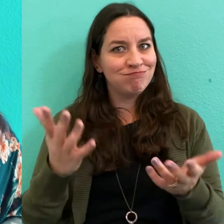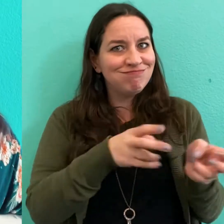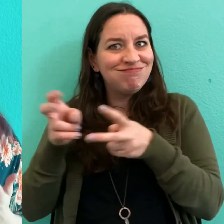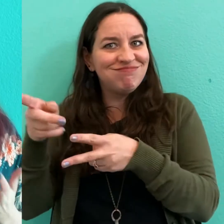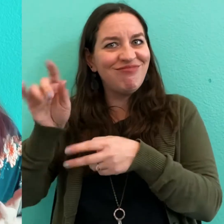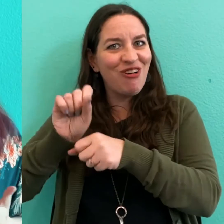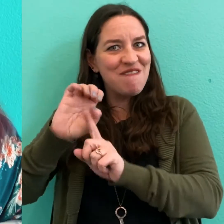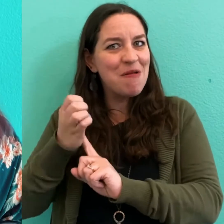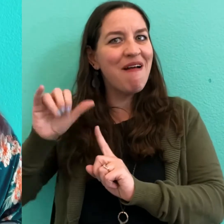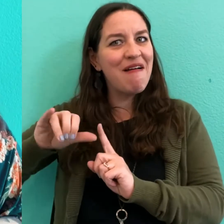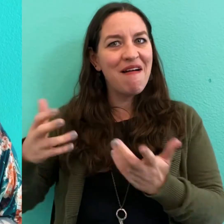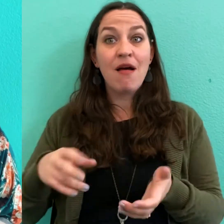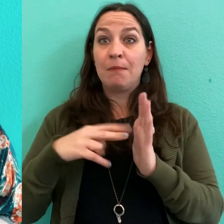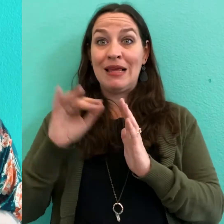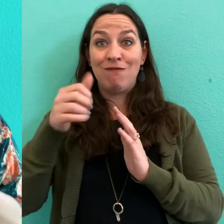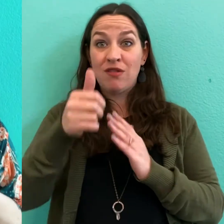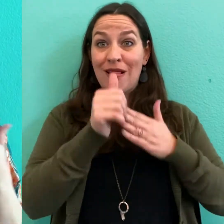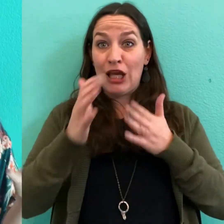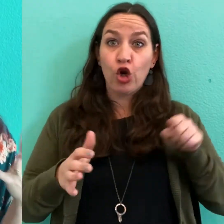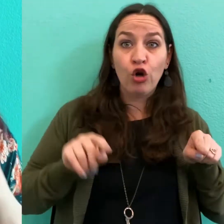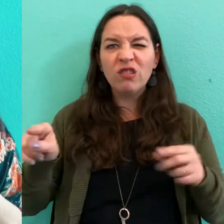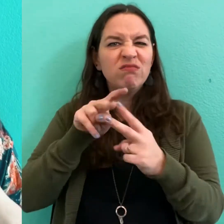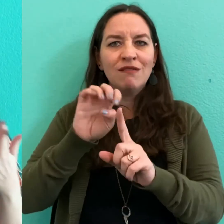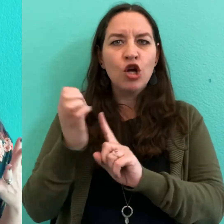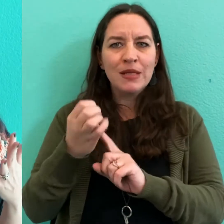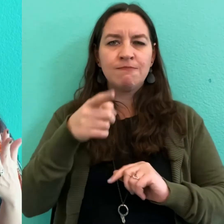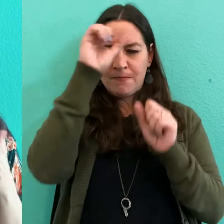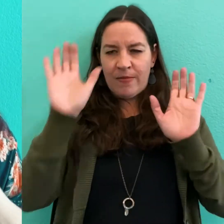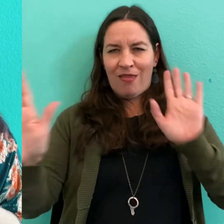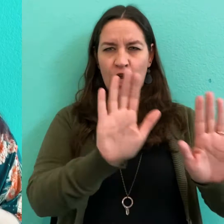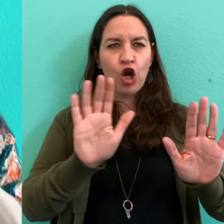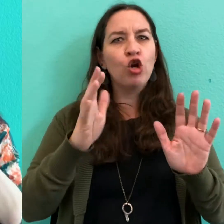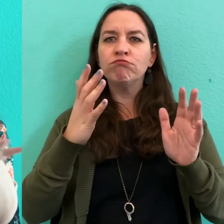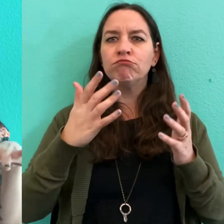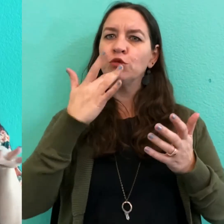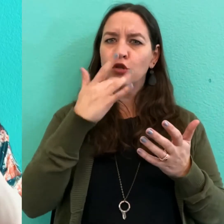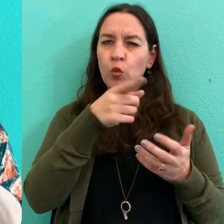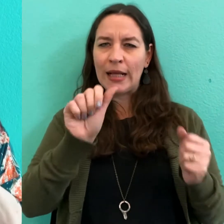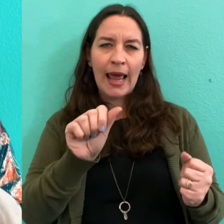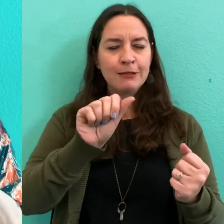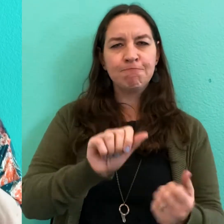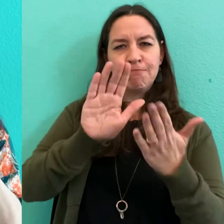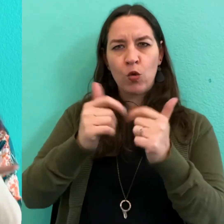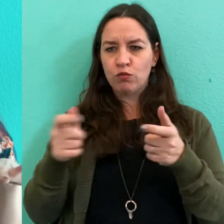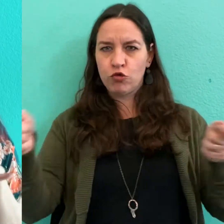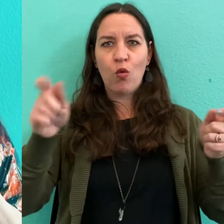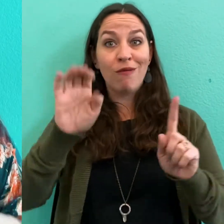So in terms of leadership, knowing that people can function in different ways can help you control the environment so that everyone is getting heard.